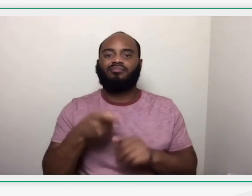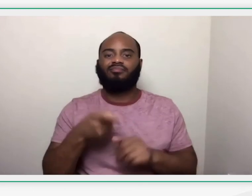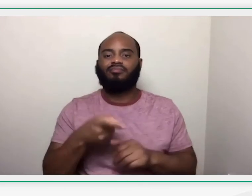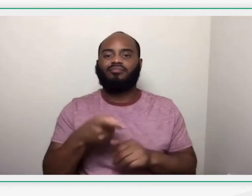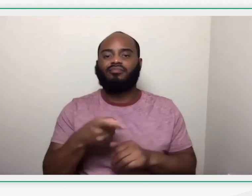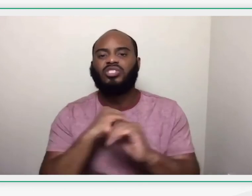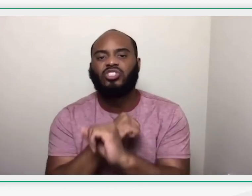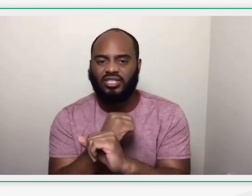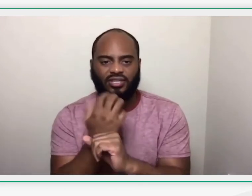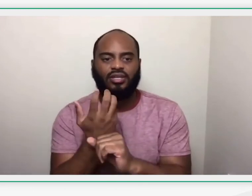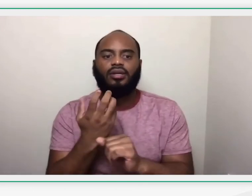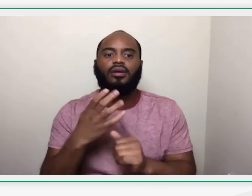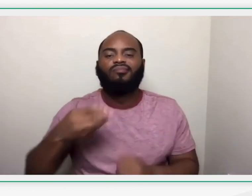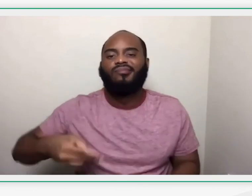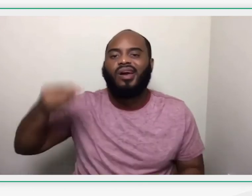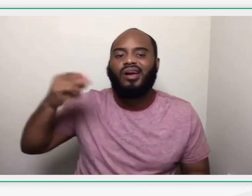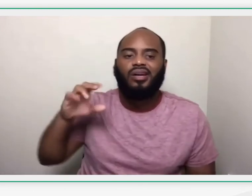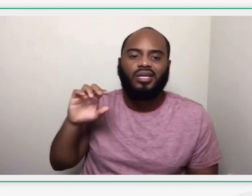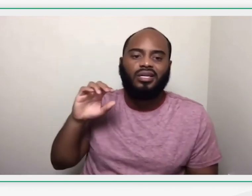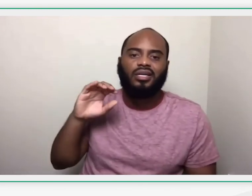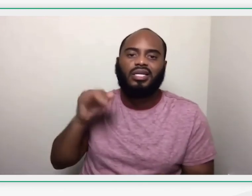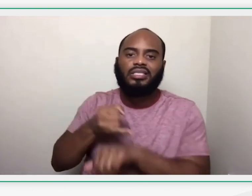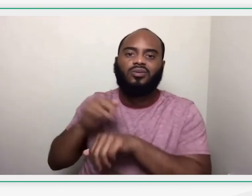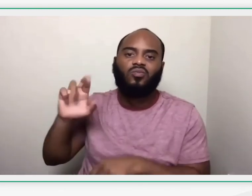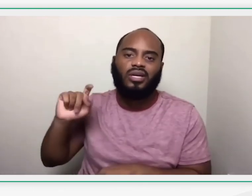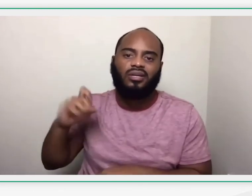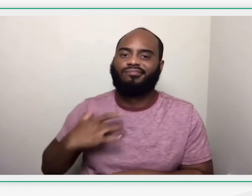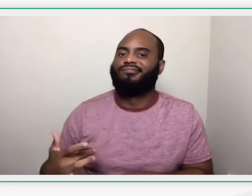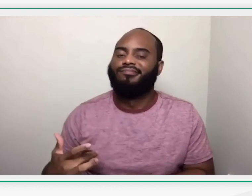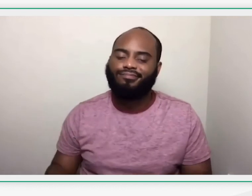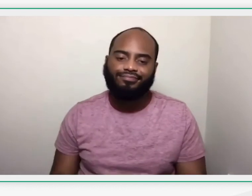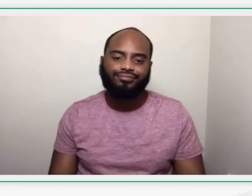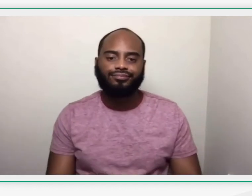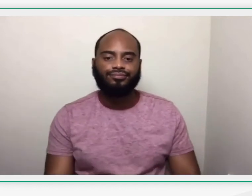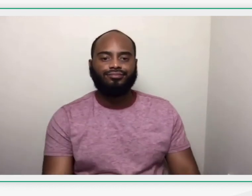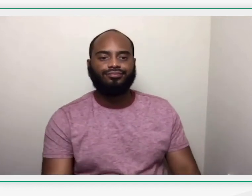And so, an unsecured debt doesn't have anything backing it, no collateral